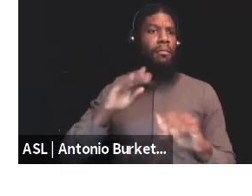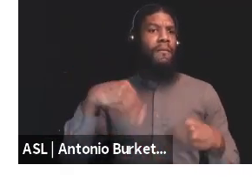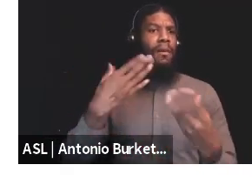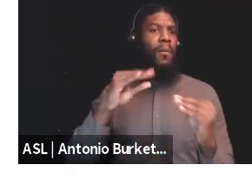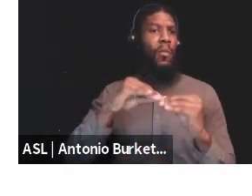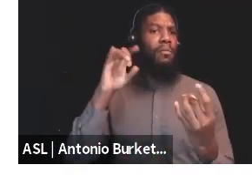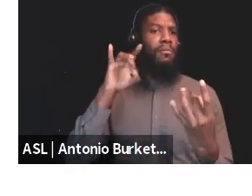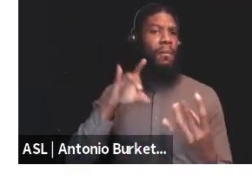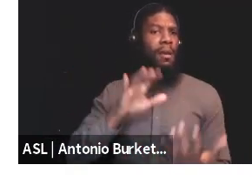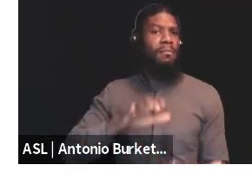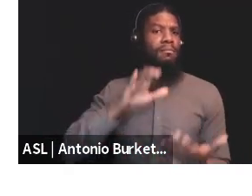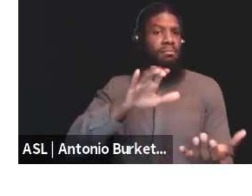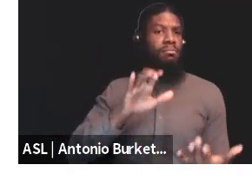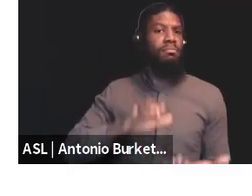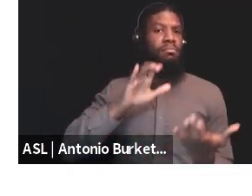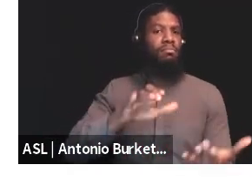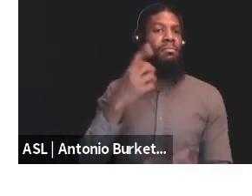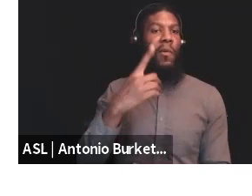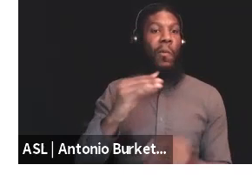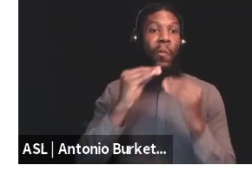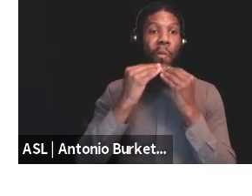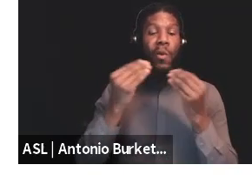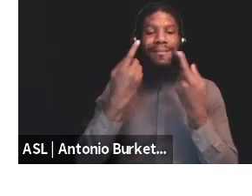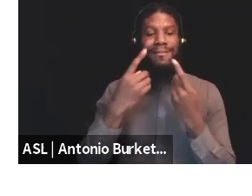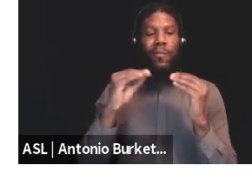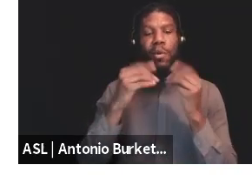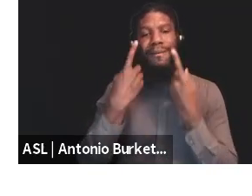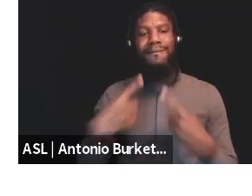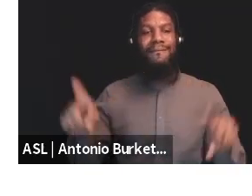All right, that's a lot to cover so it's very open ended, so you can feel free to go in whatever